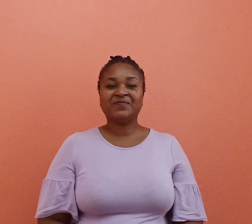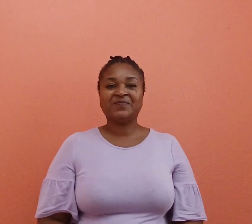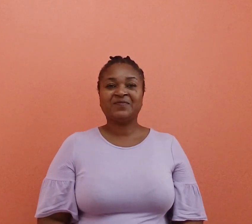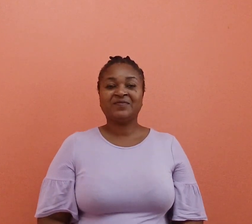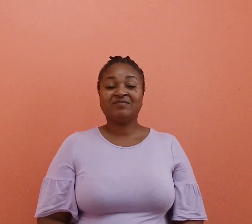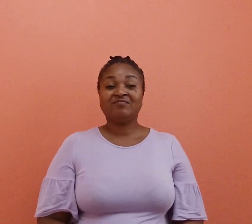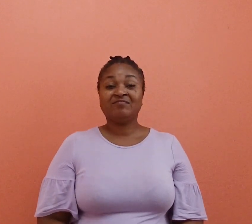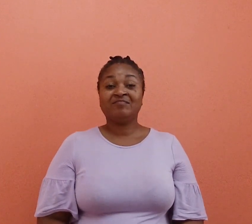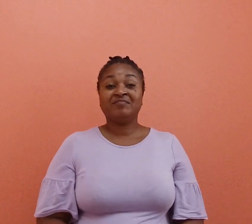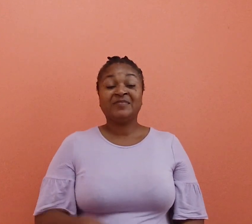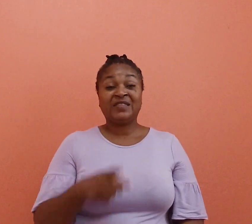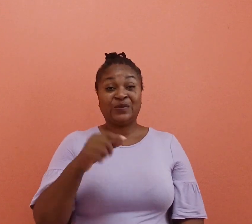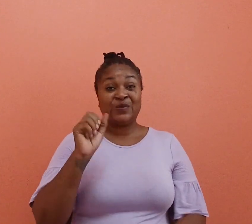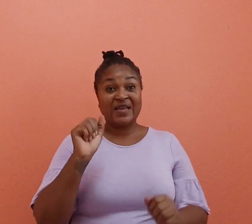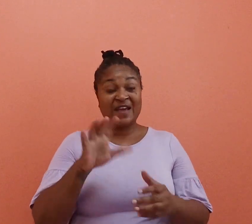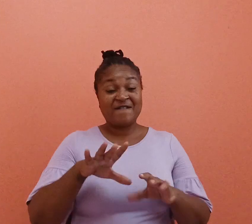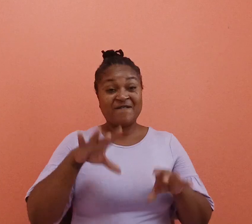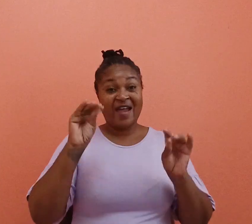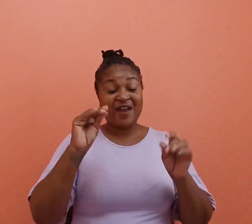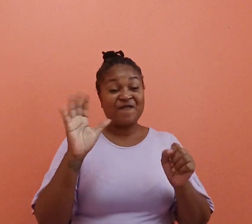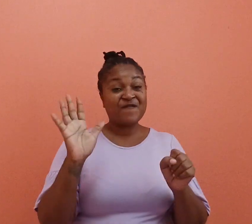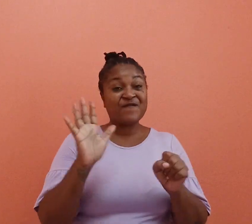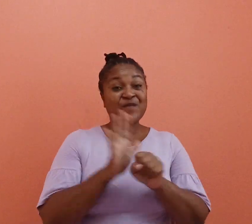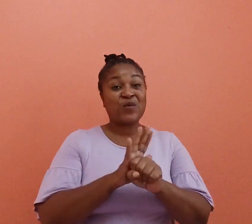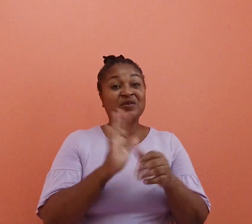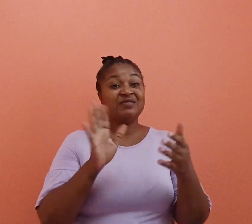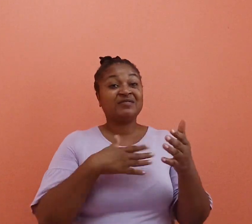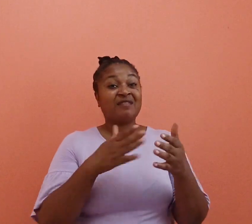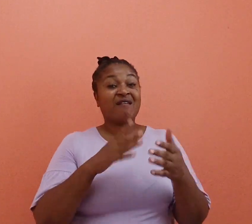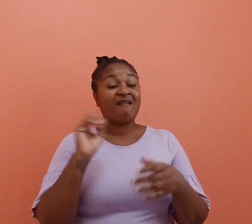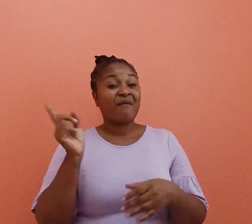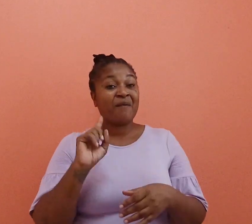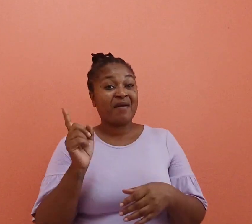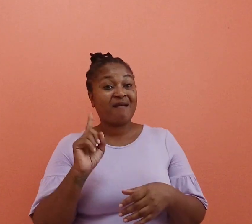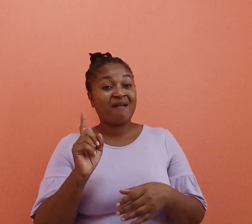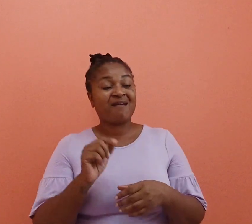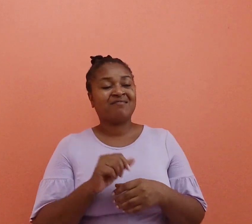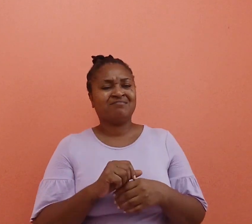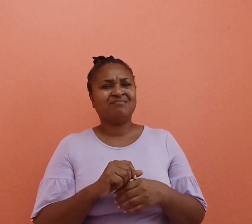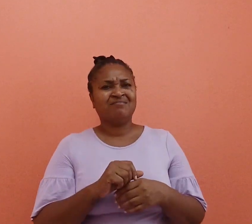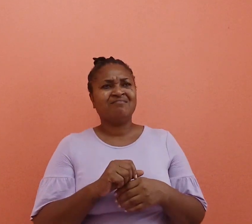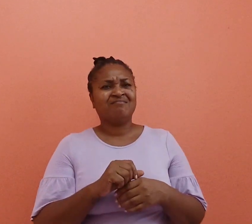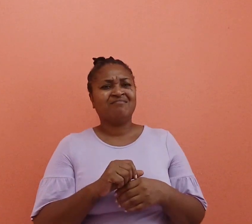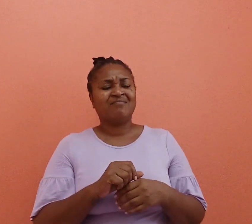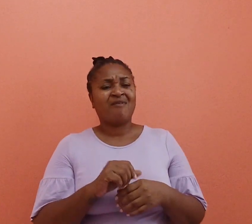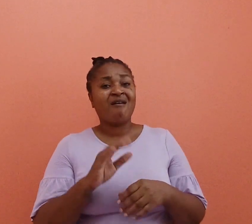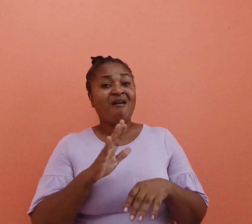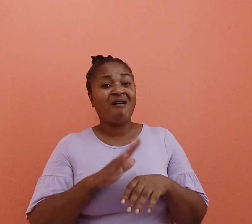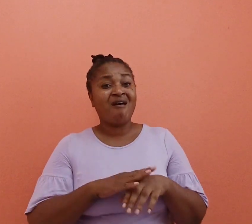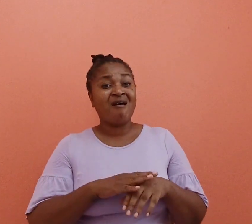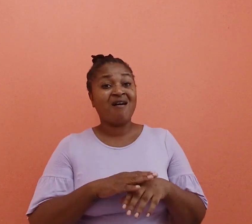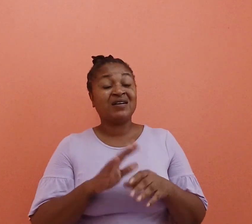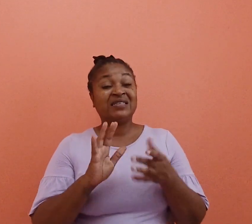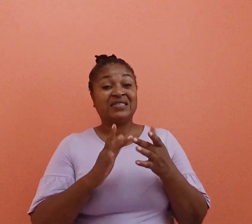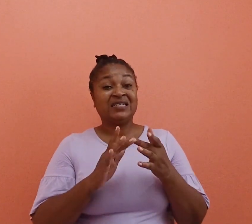You can find the full song elsewhere on our channel I can hear God. So please